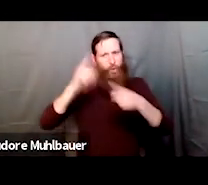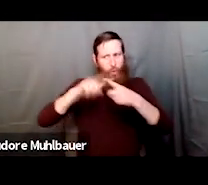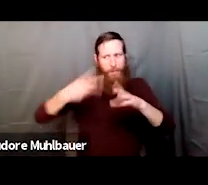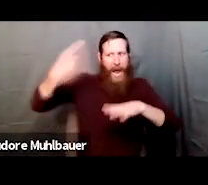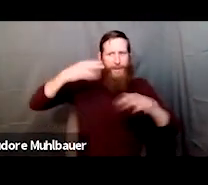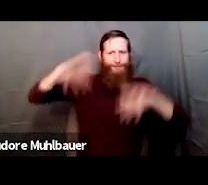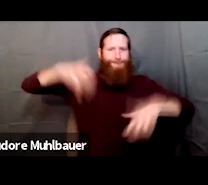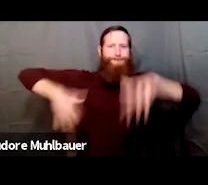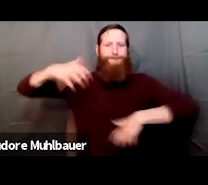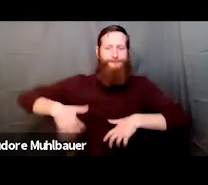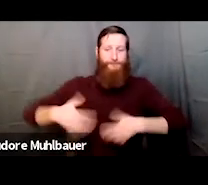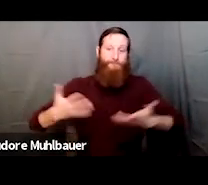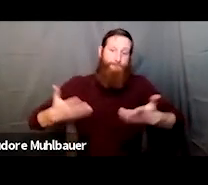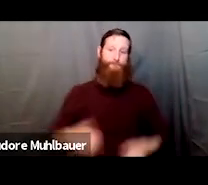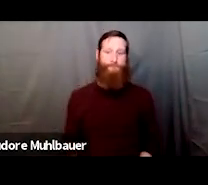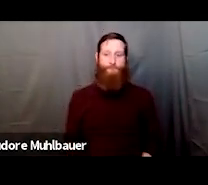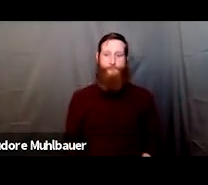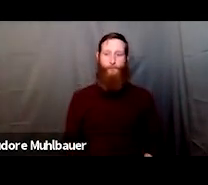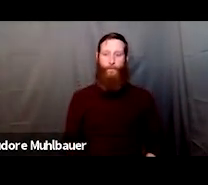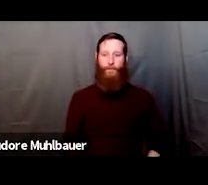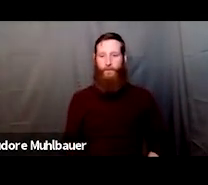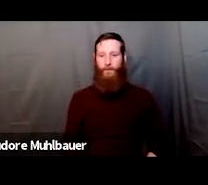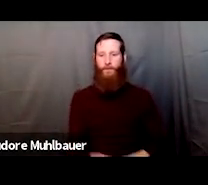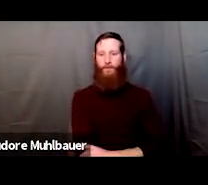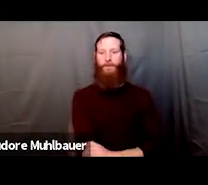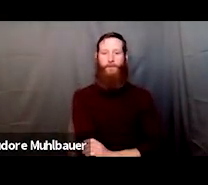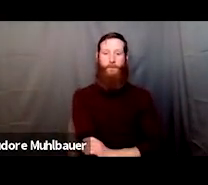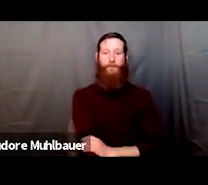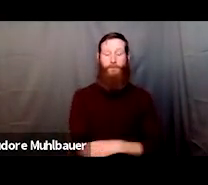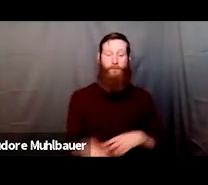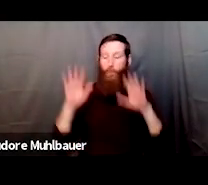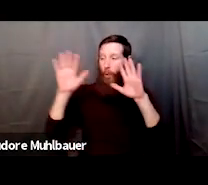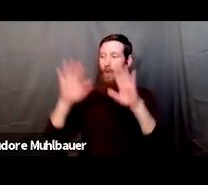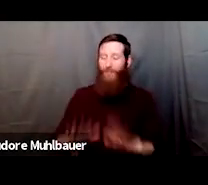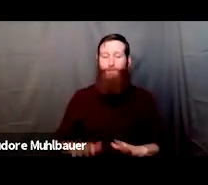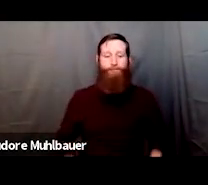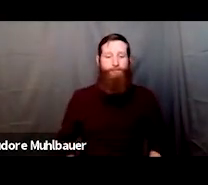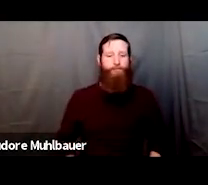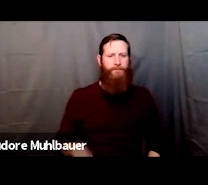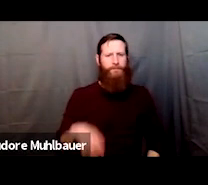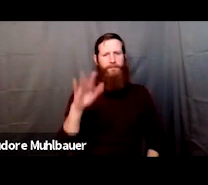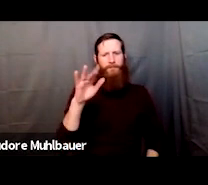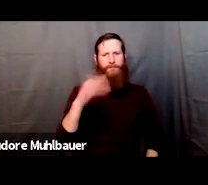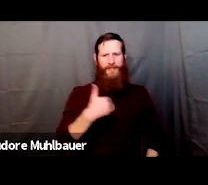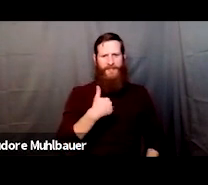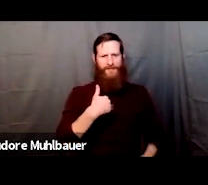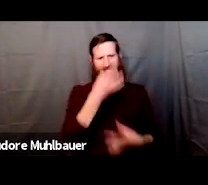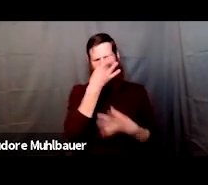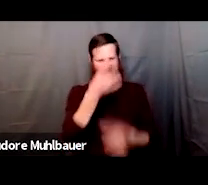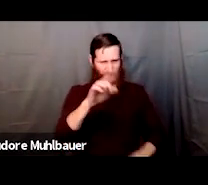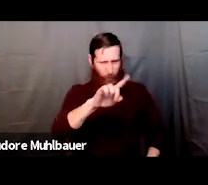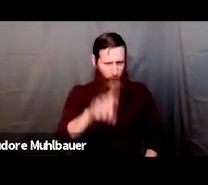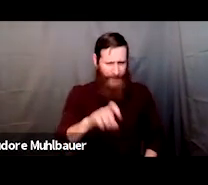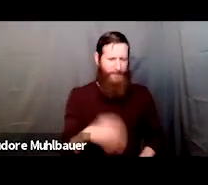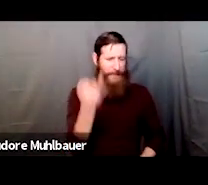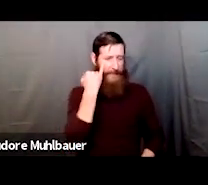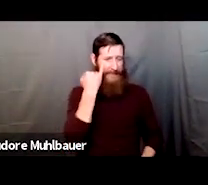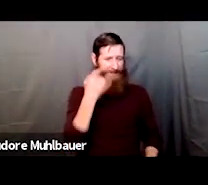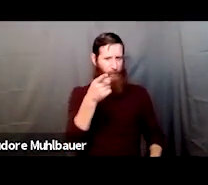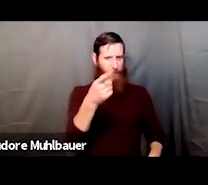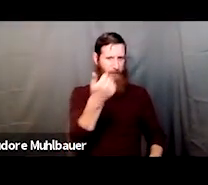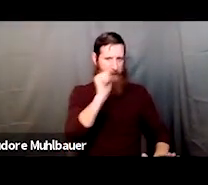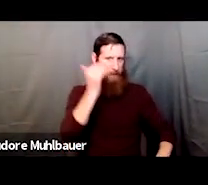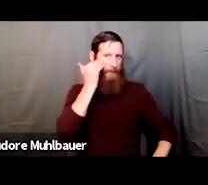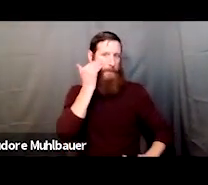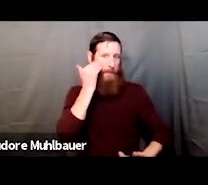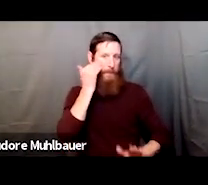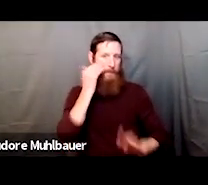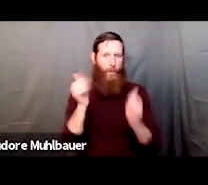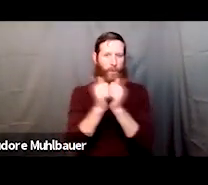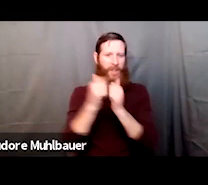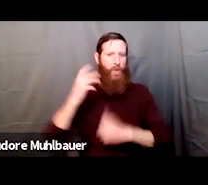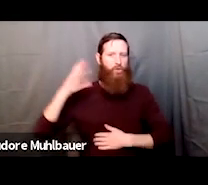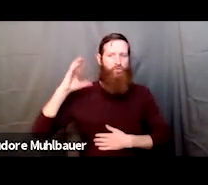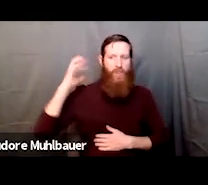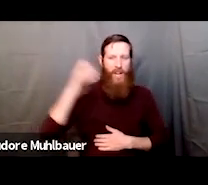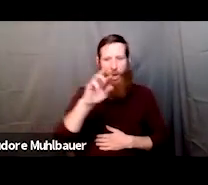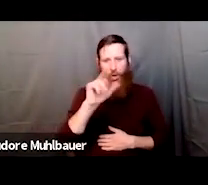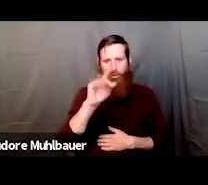Robin, do you have any information on radios that would be "deaf friendly"?